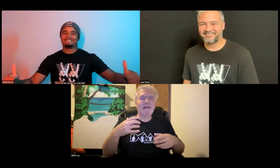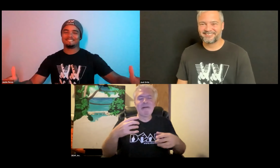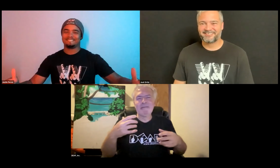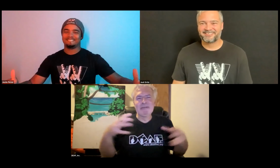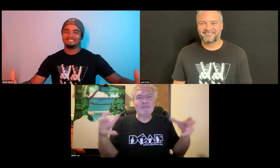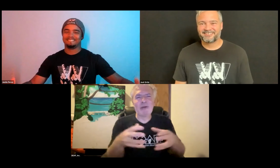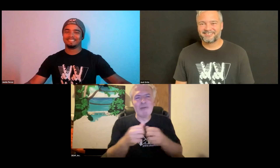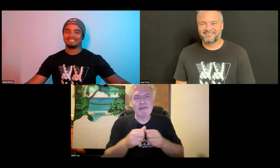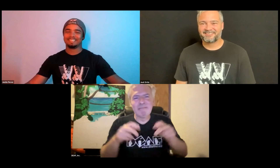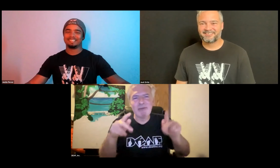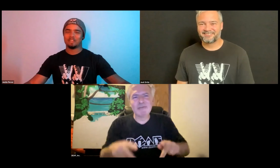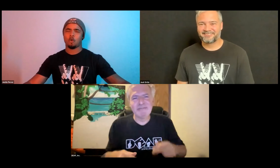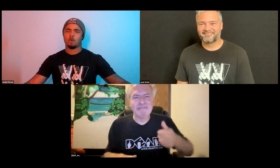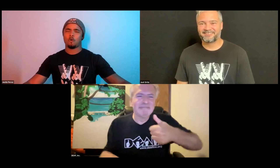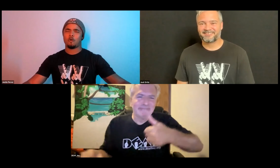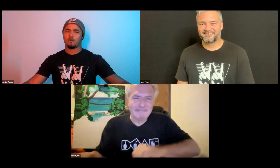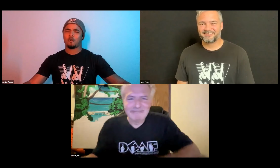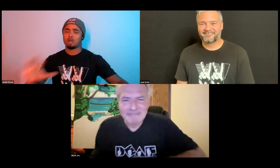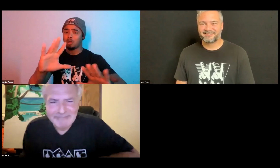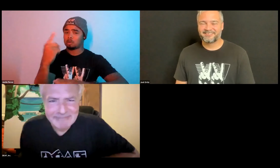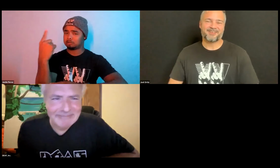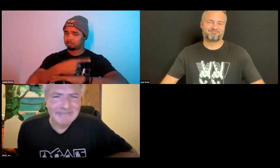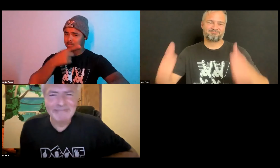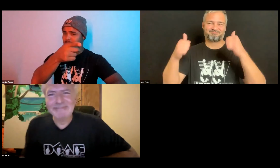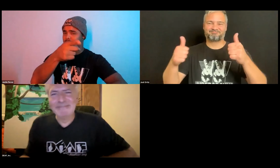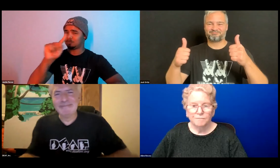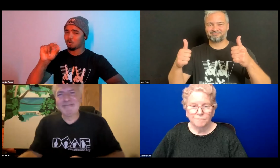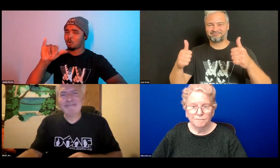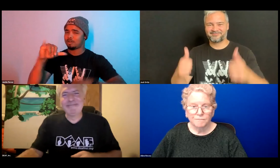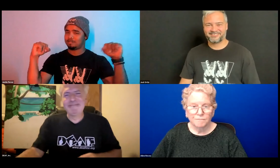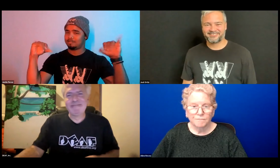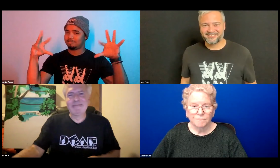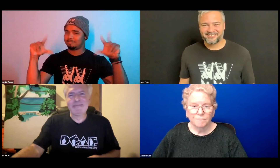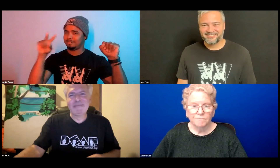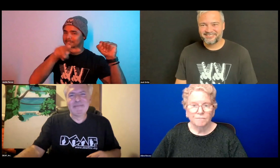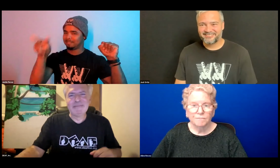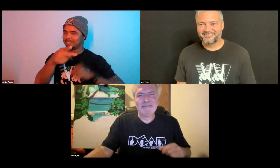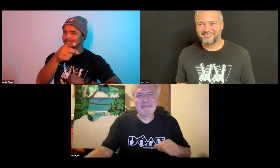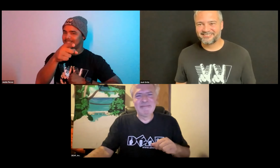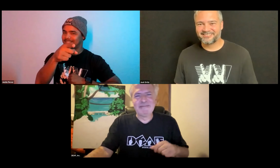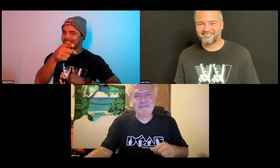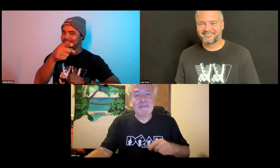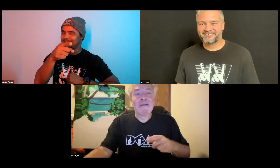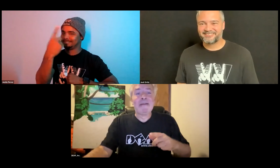Someday maybe we'll get together in person and actually see each other. That would be great. Maybe you'll be doing something on Visual Vernacular one day!